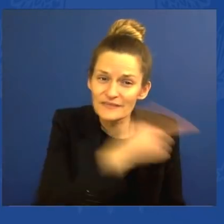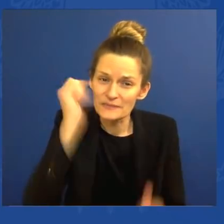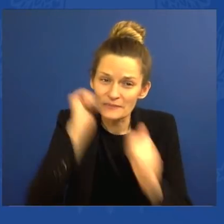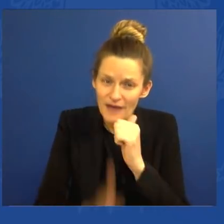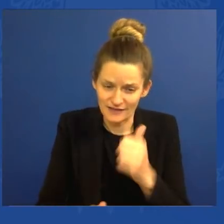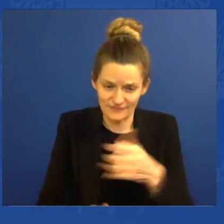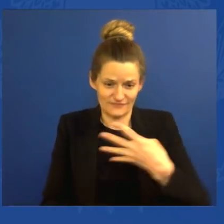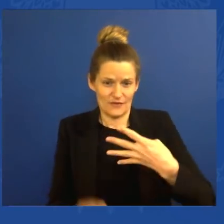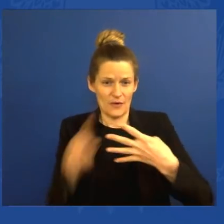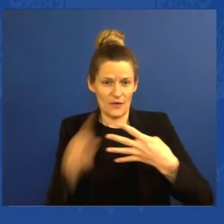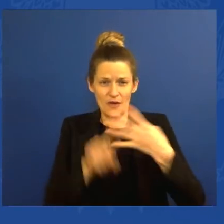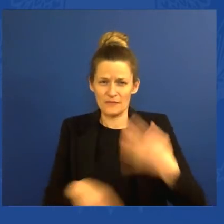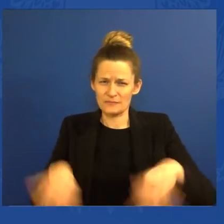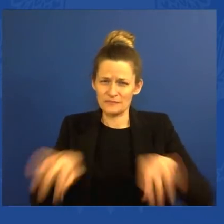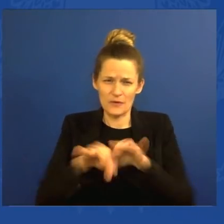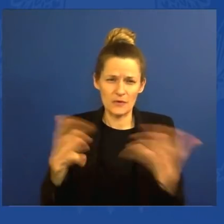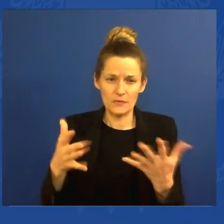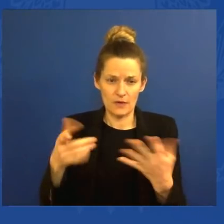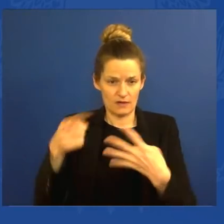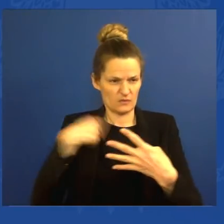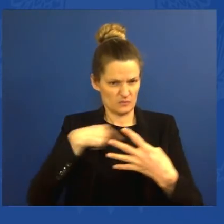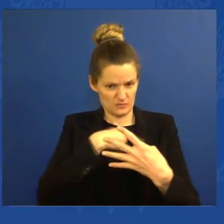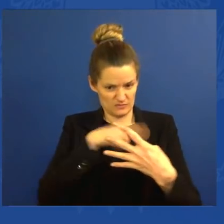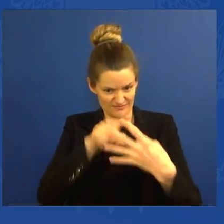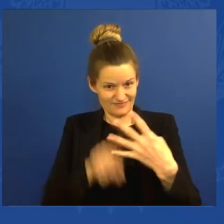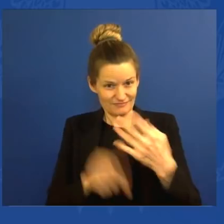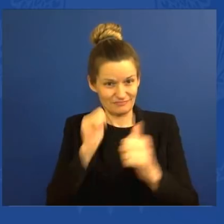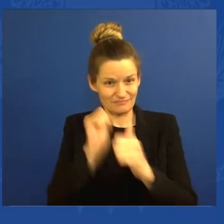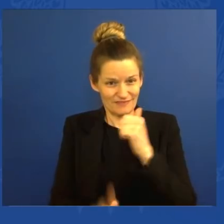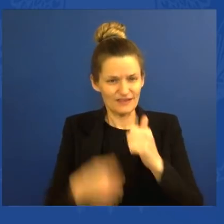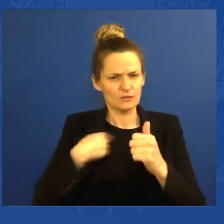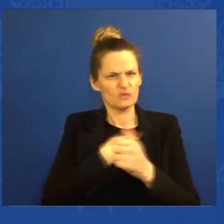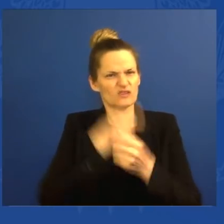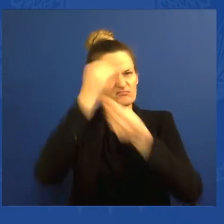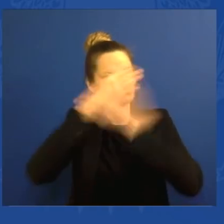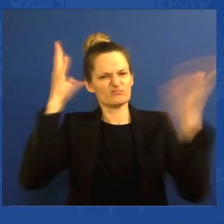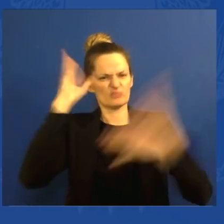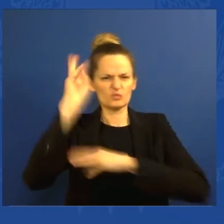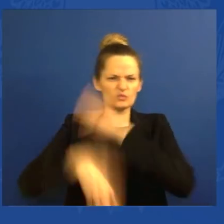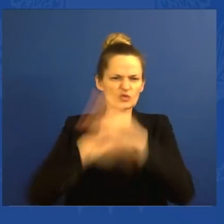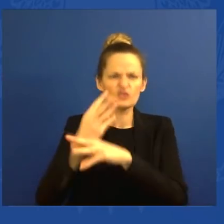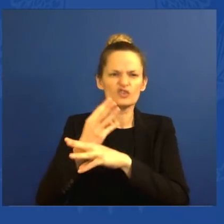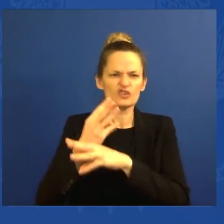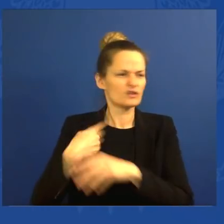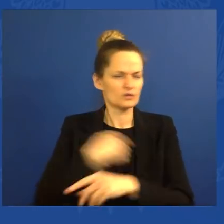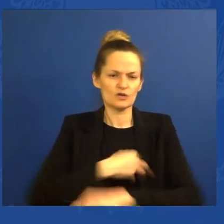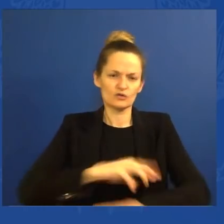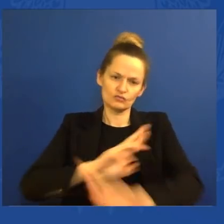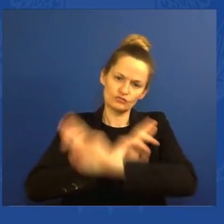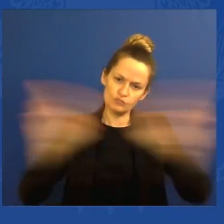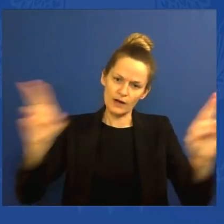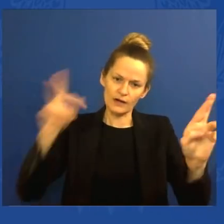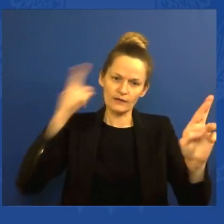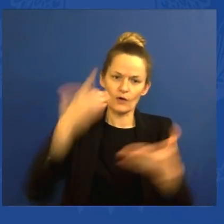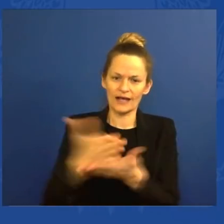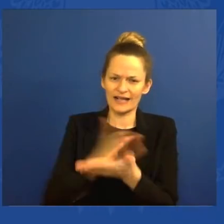open for investment, commitment to creating clean energy economy and competing to win in the 21st century.